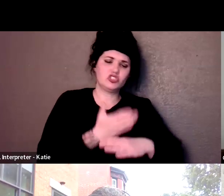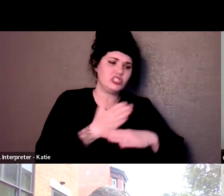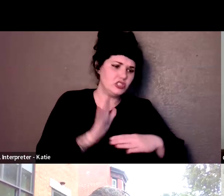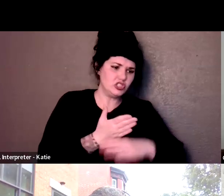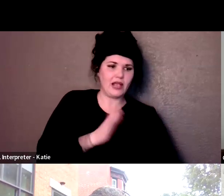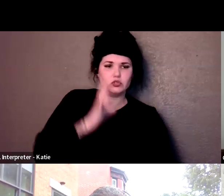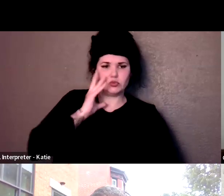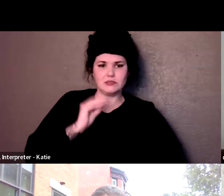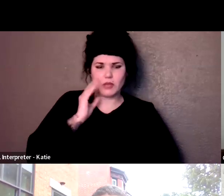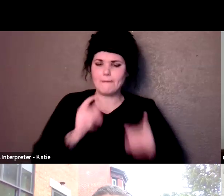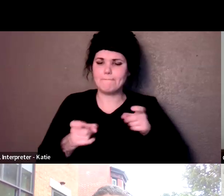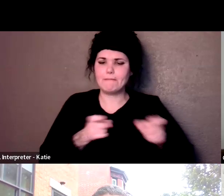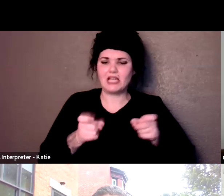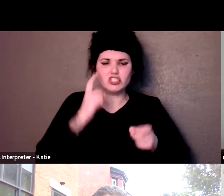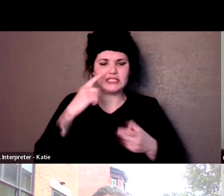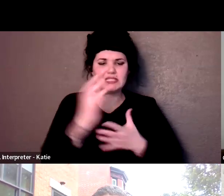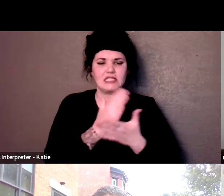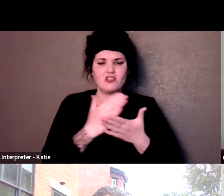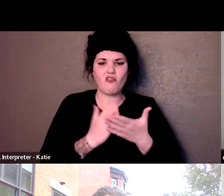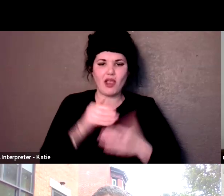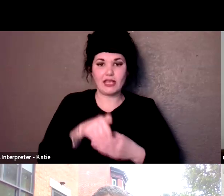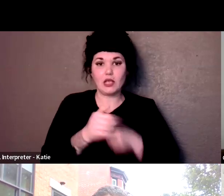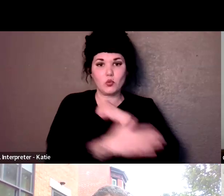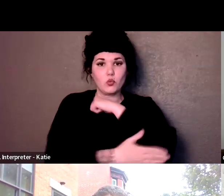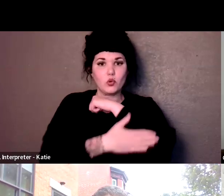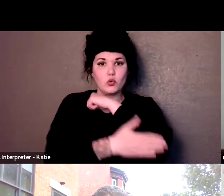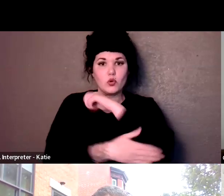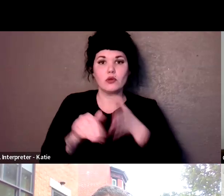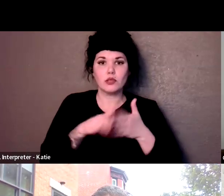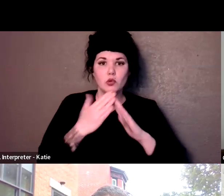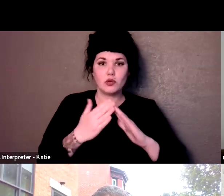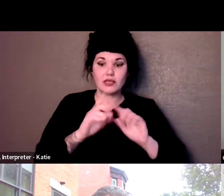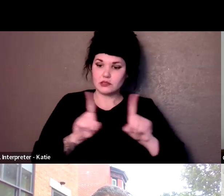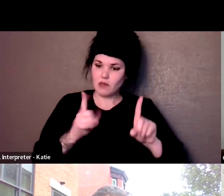rural communities. We're working on continuing conversations with her to develop